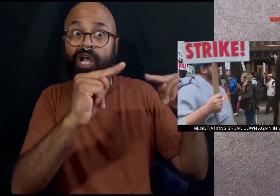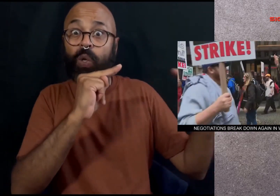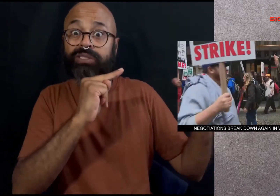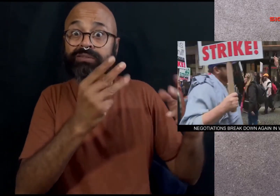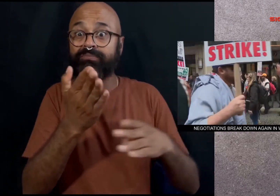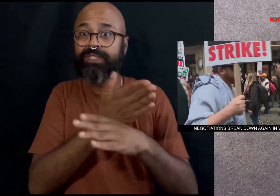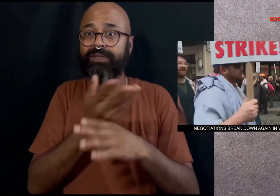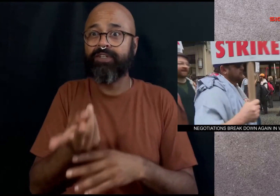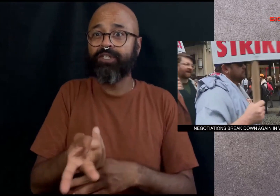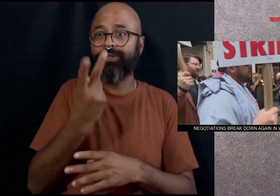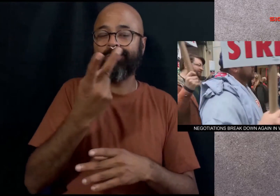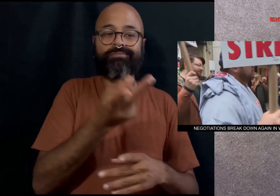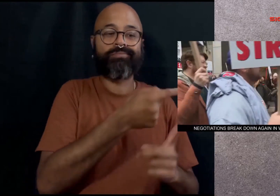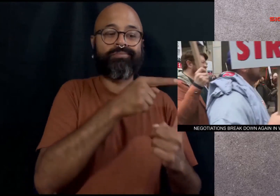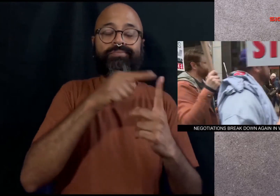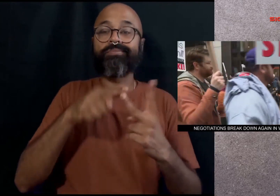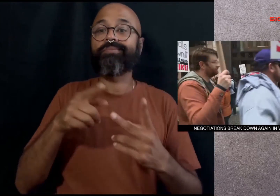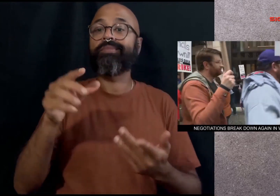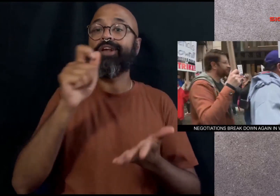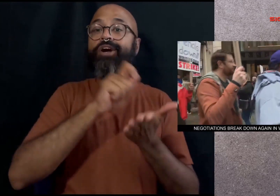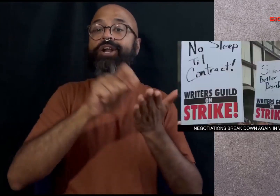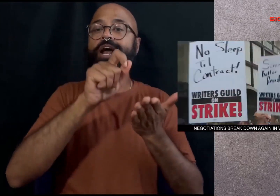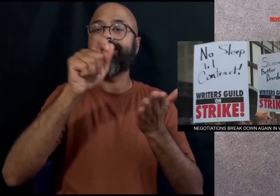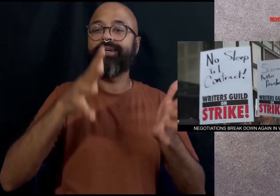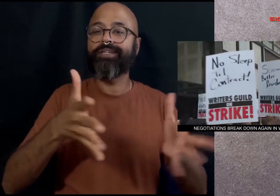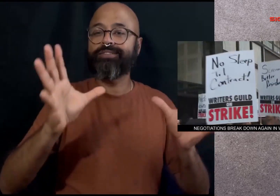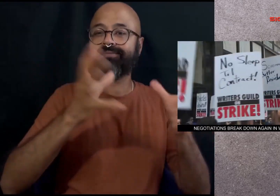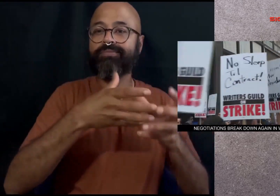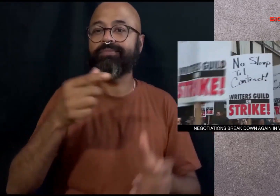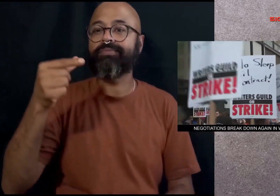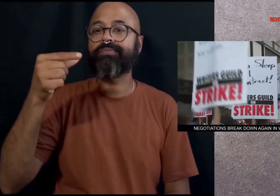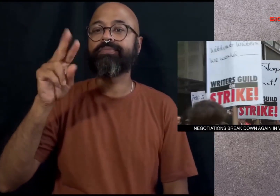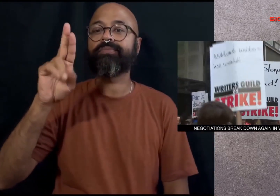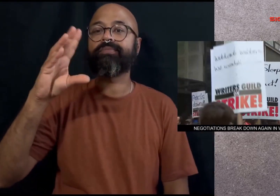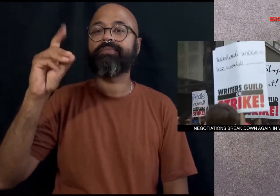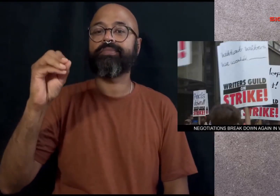negotiations between the Writer's Guild of America and the